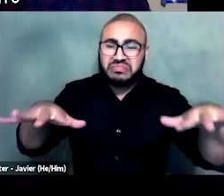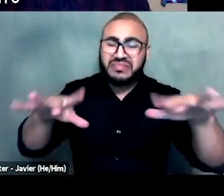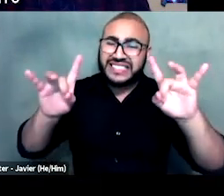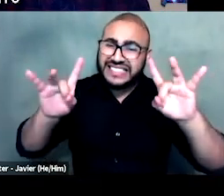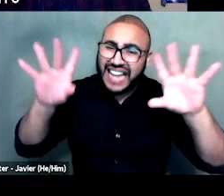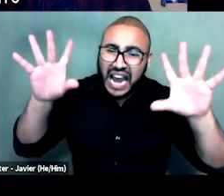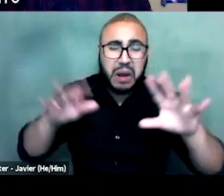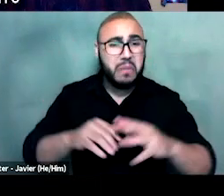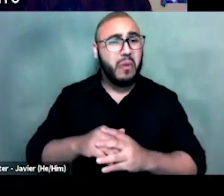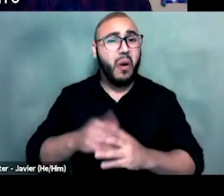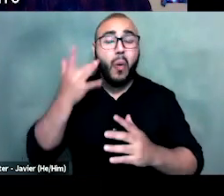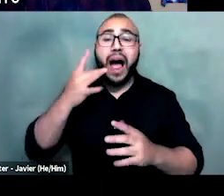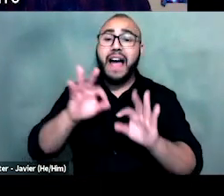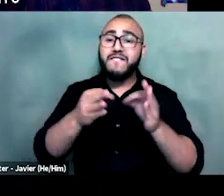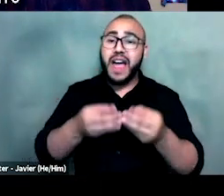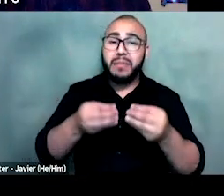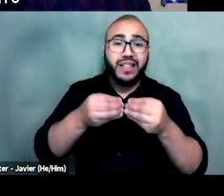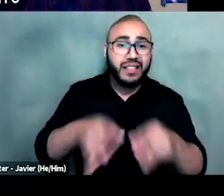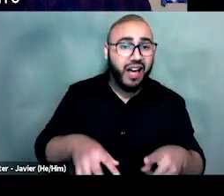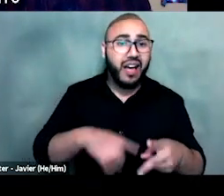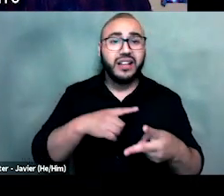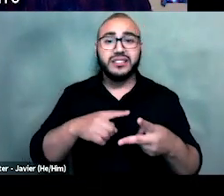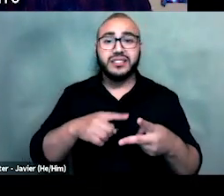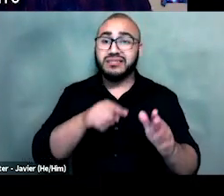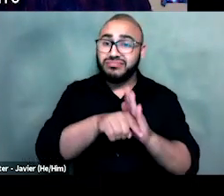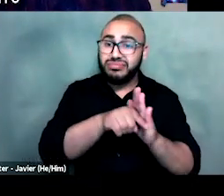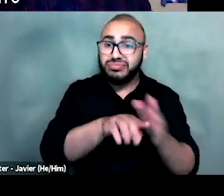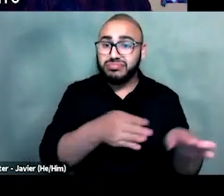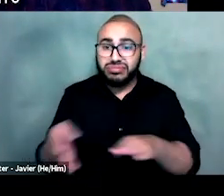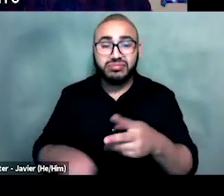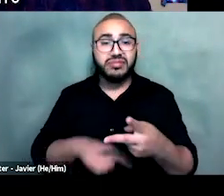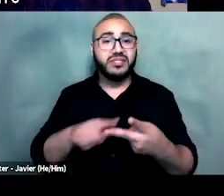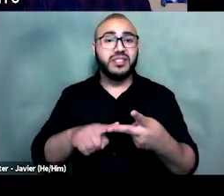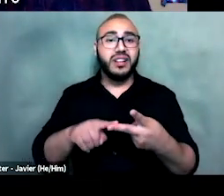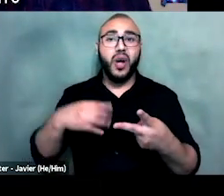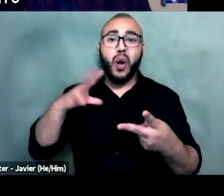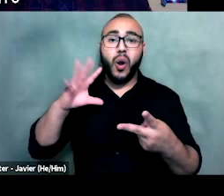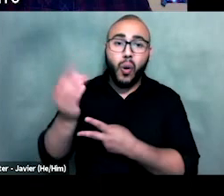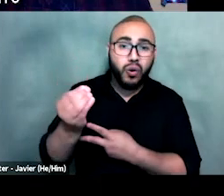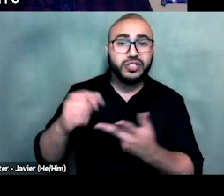loss of family, culture, religion and language. Basically, it was like being in a